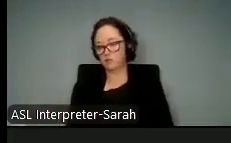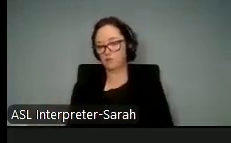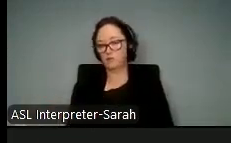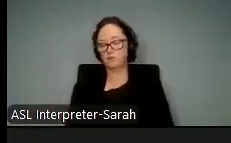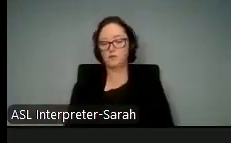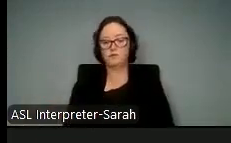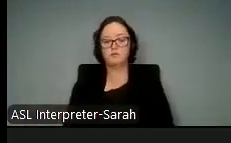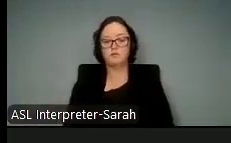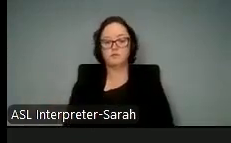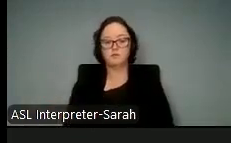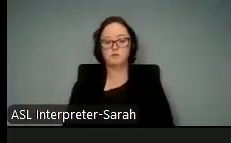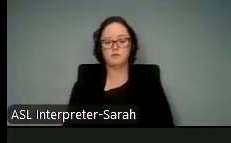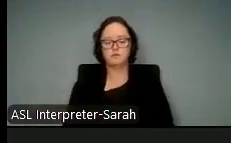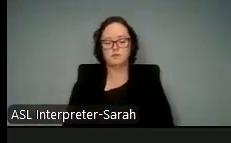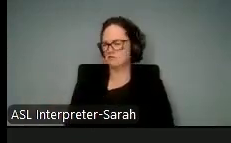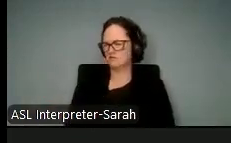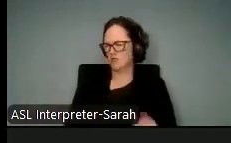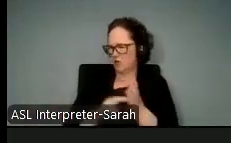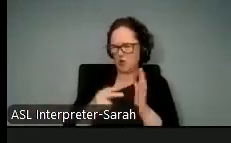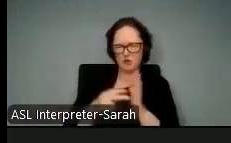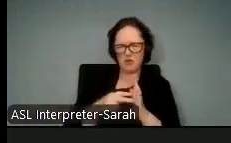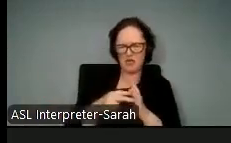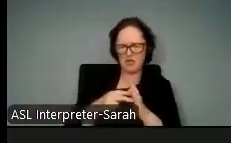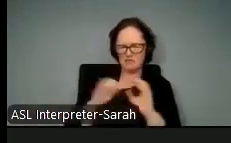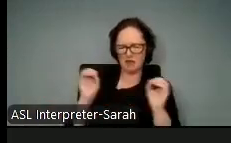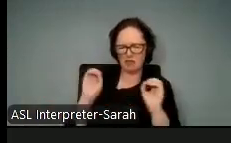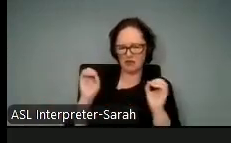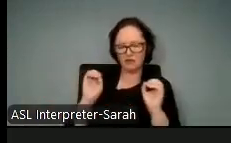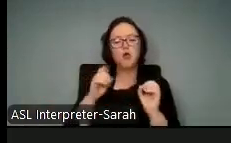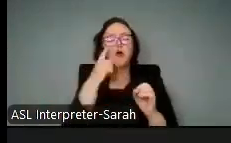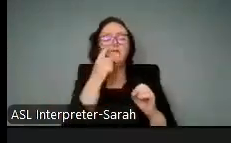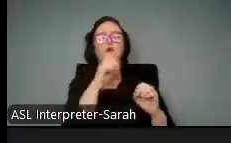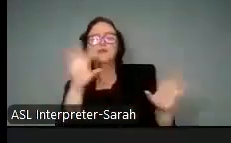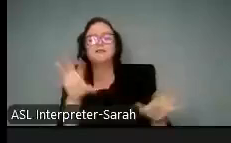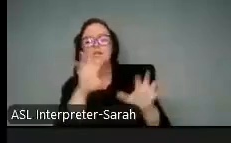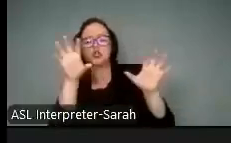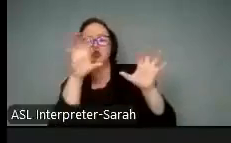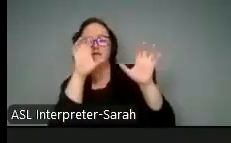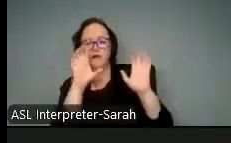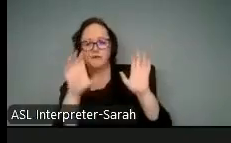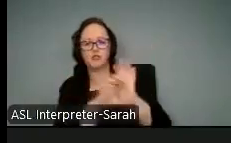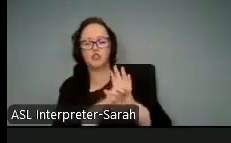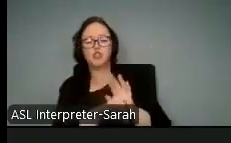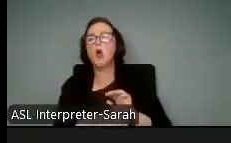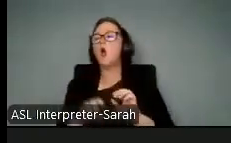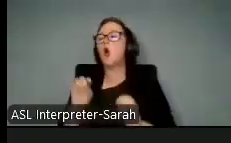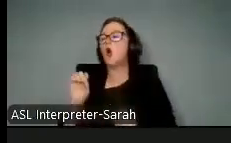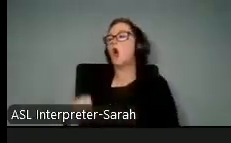Lynn: What do you mean nothing? Tyler: Oh, for decorative images. Lynn: Oh, yeah. Tyler: Yeah, sorry. I'm trying to be artsy but...